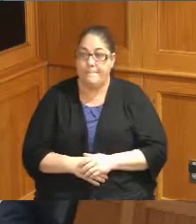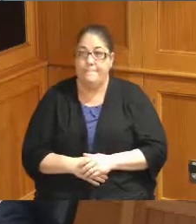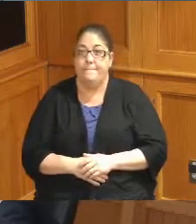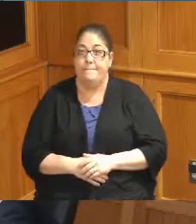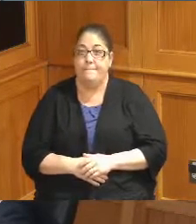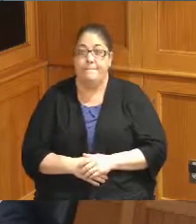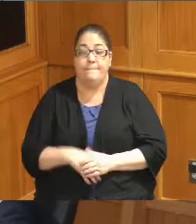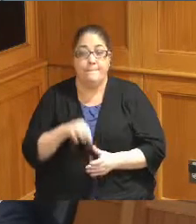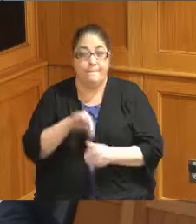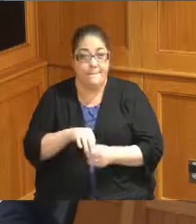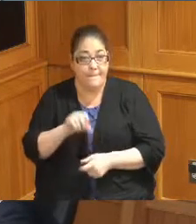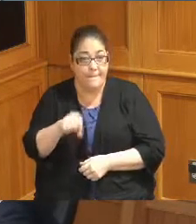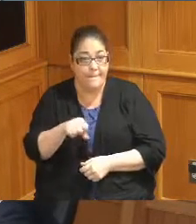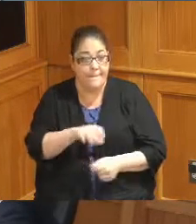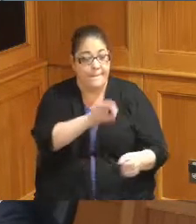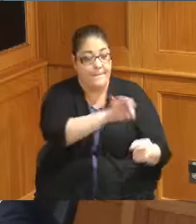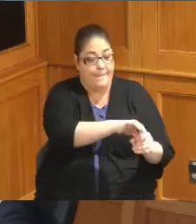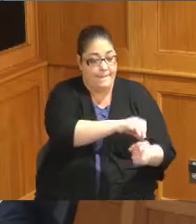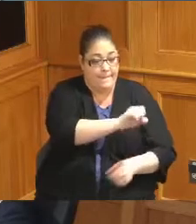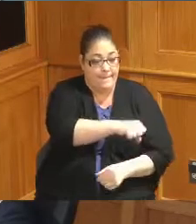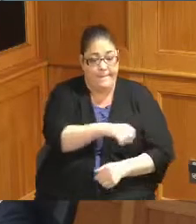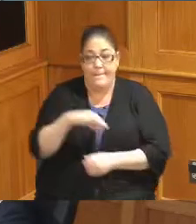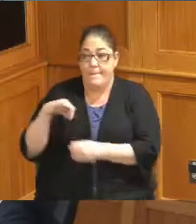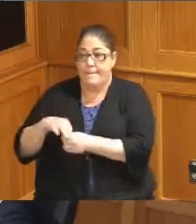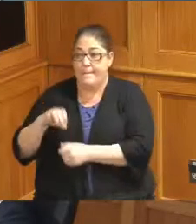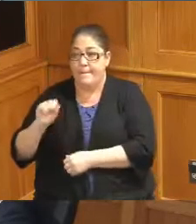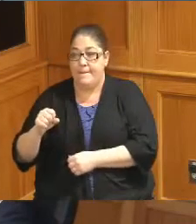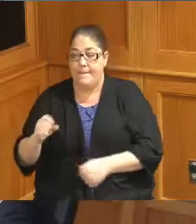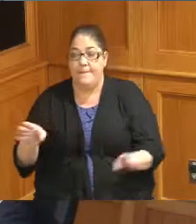Commissioner Reece yes Commissioner Driehaus Commissioner Summerow Dumas yes